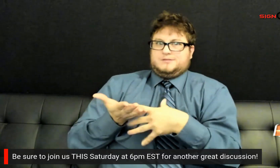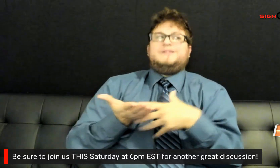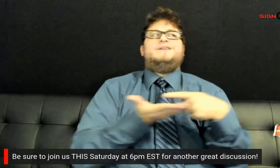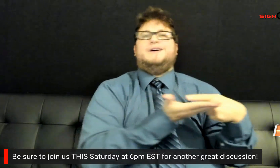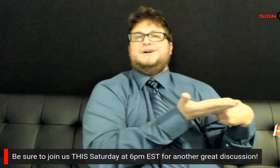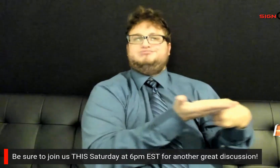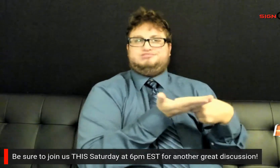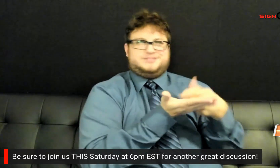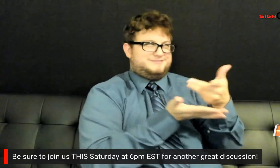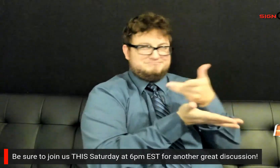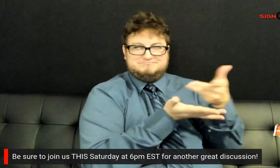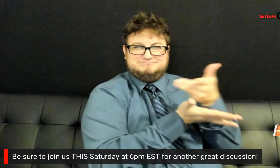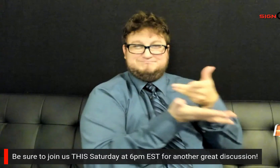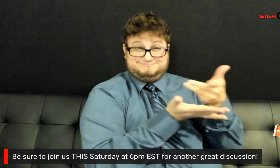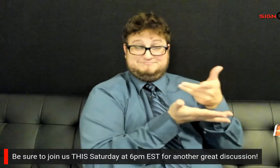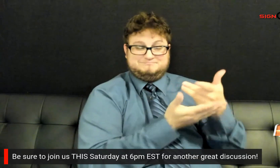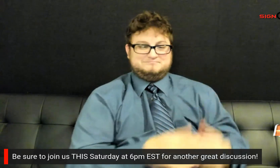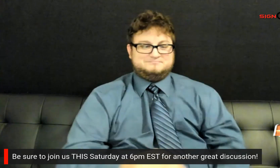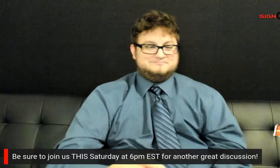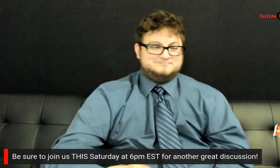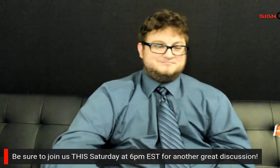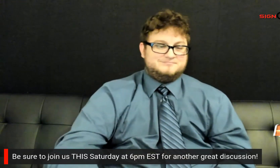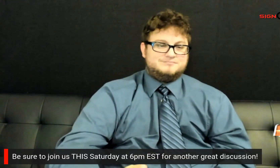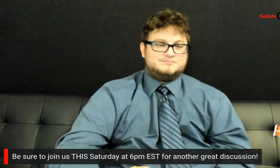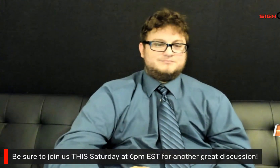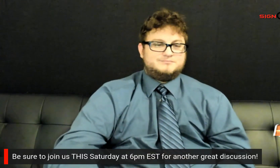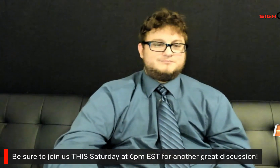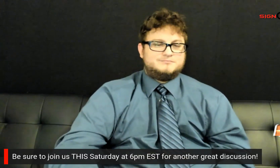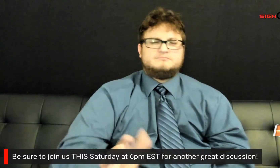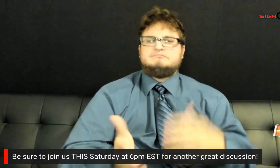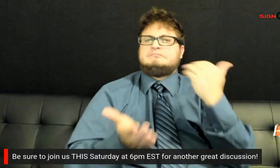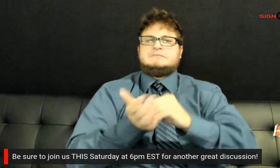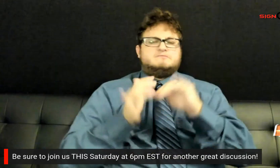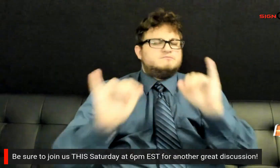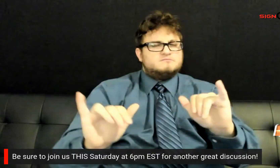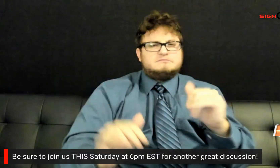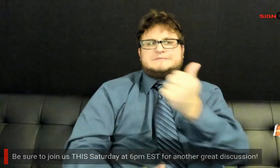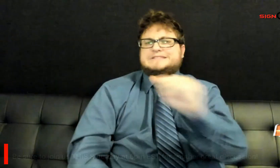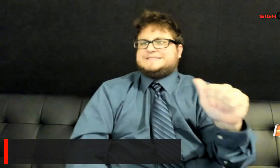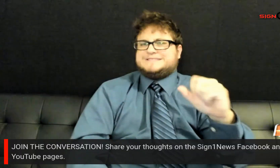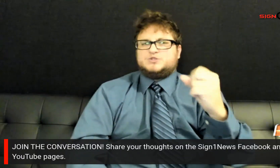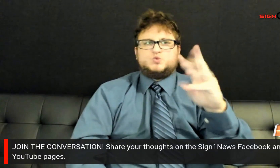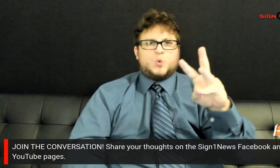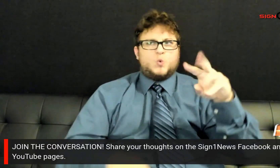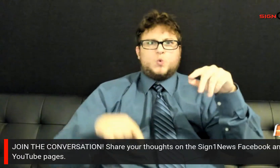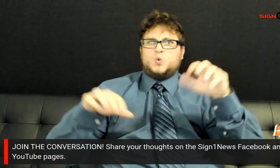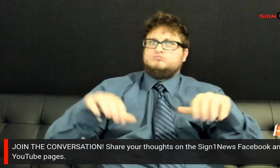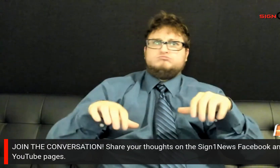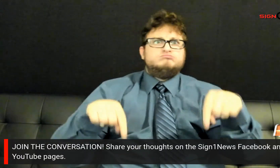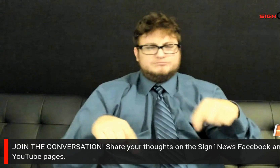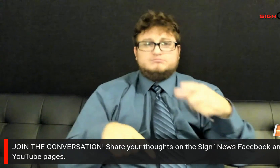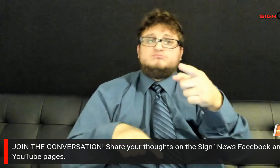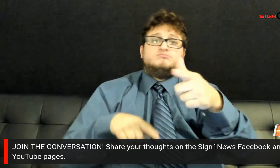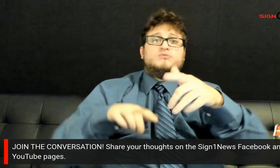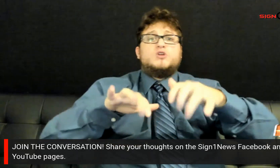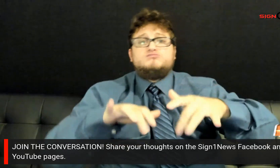to discuss the hot topics of the week again be sure to post your thoughts and comments